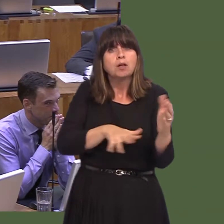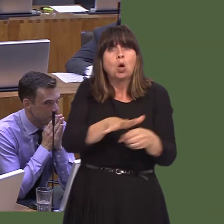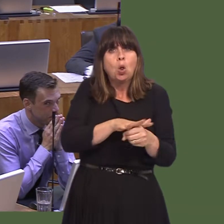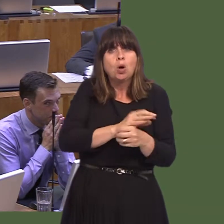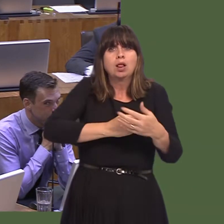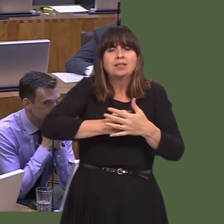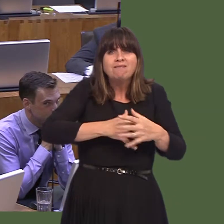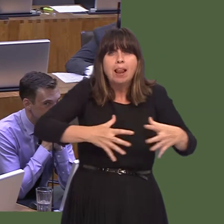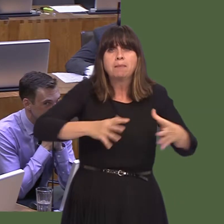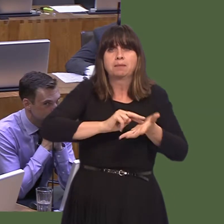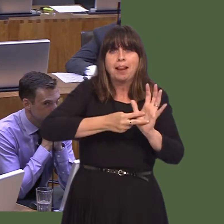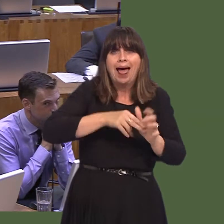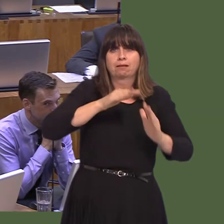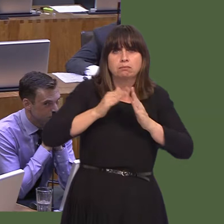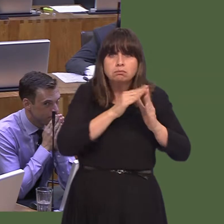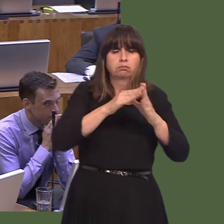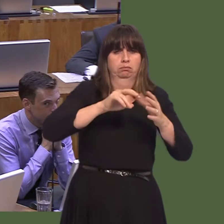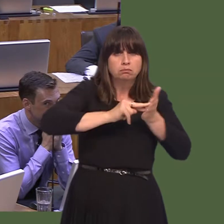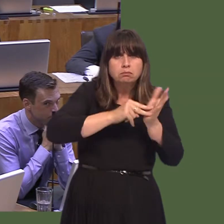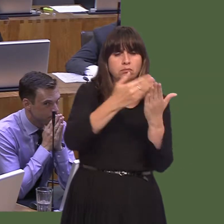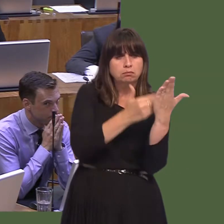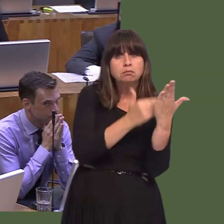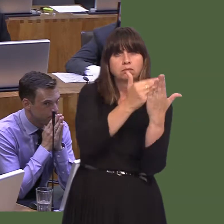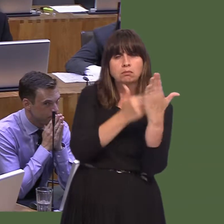to see now that progress is being made in terms of the development of a strategic development